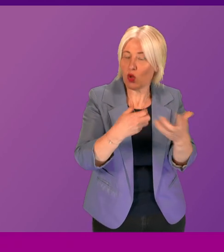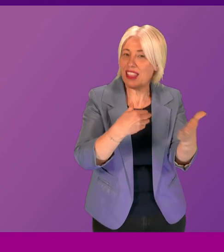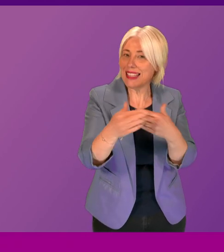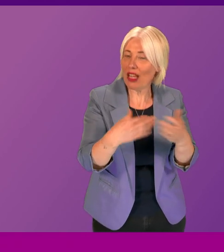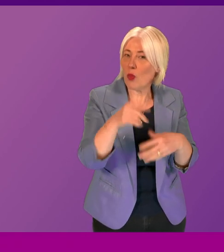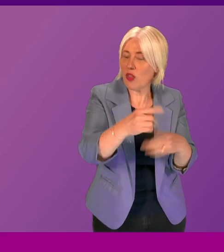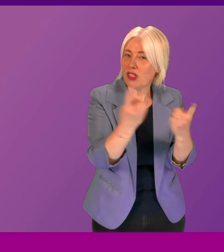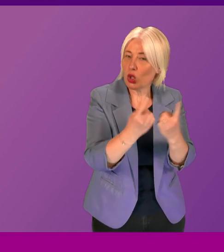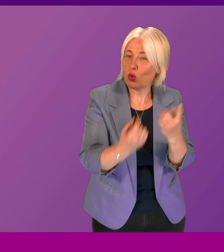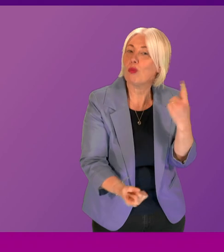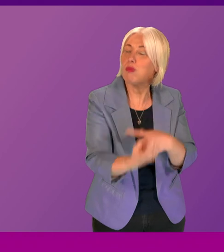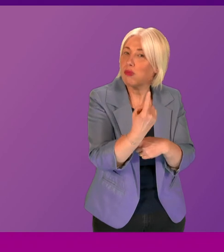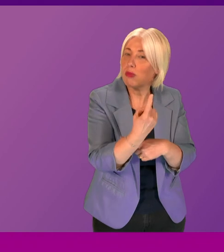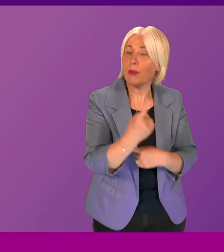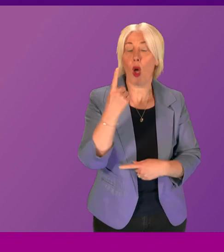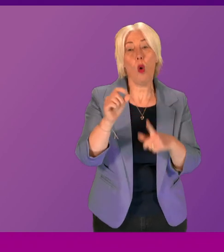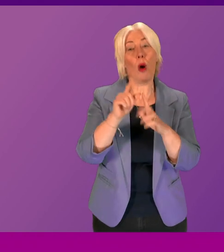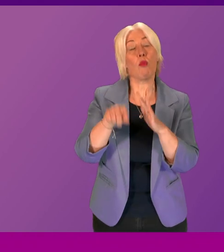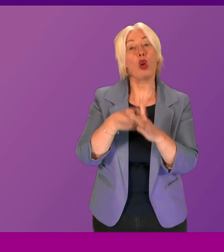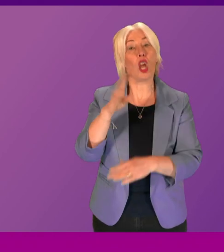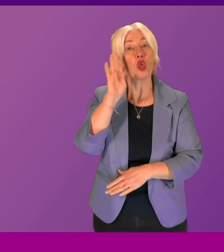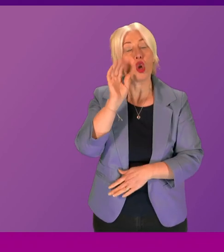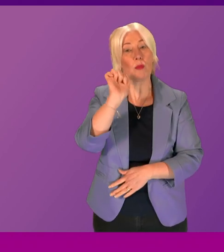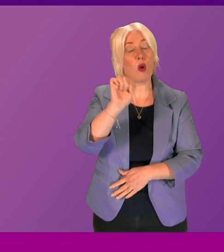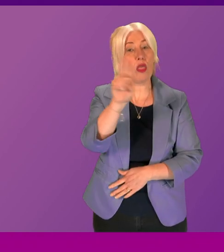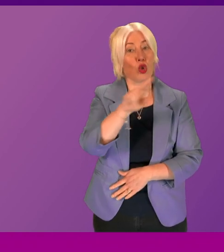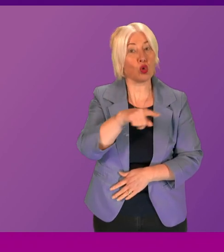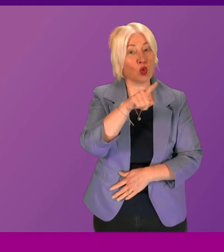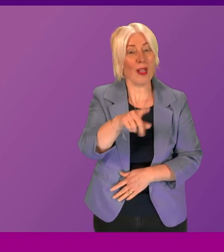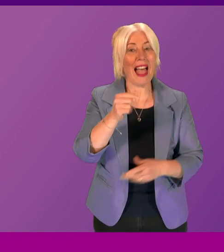Indeed, one project that we heard about while at Moffat academy was the mentors in violence